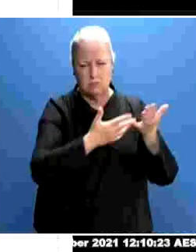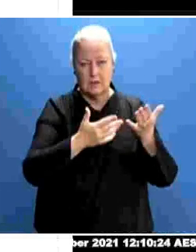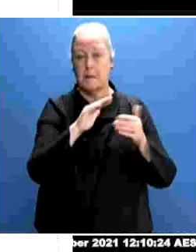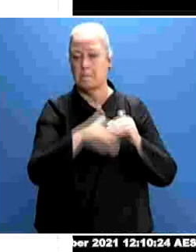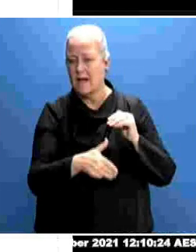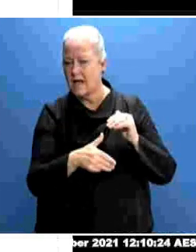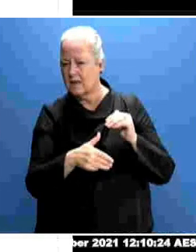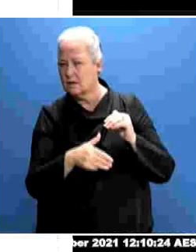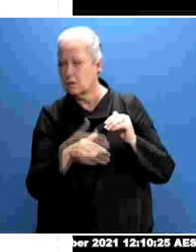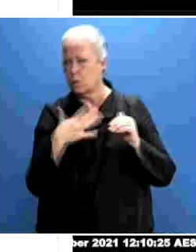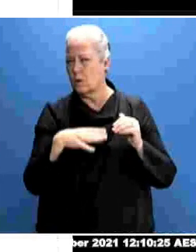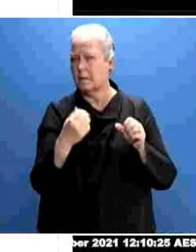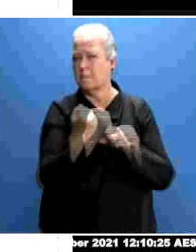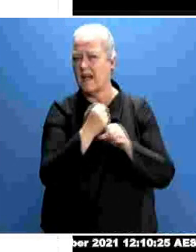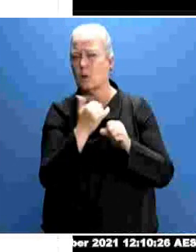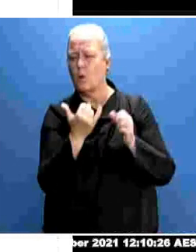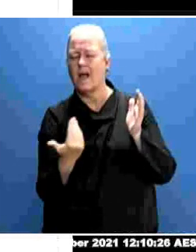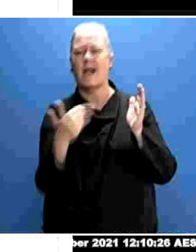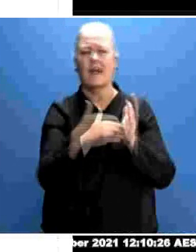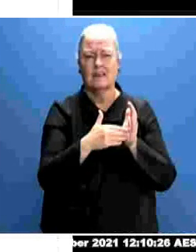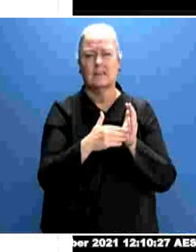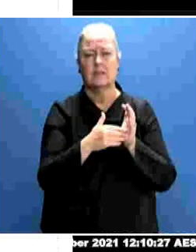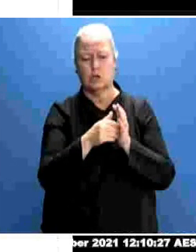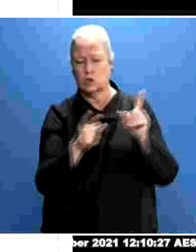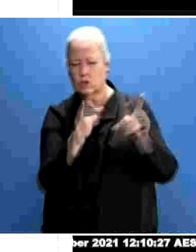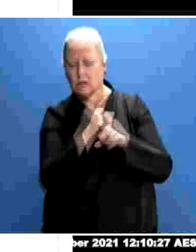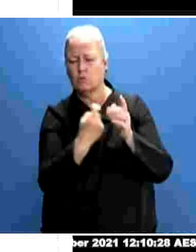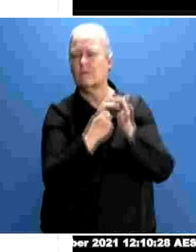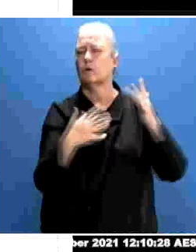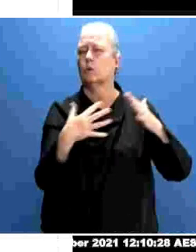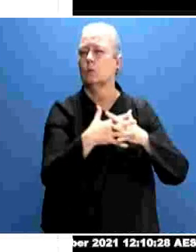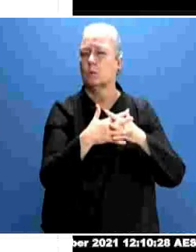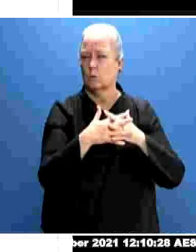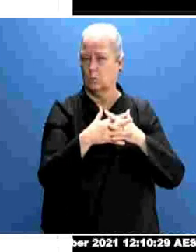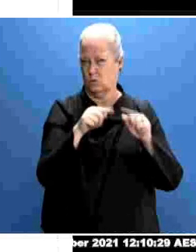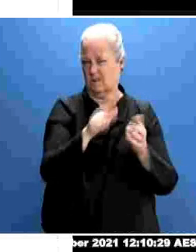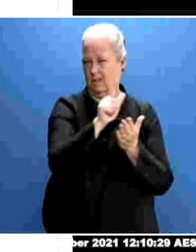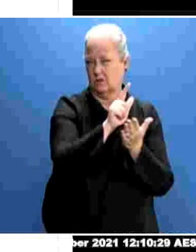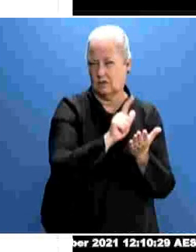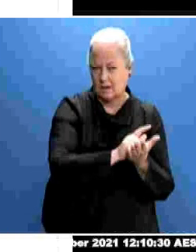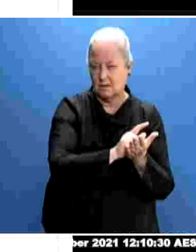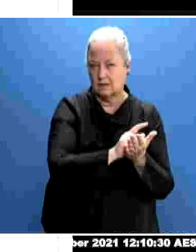You're aware of what that proposal generally was at that stage about legislating the type of Secure Care setting?